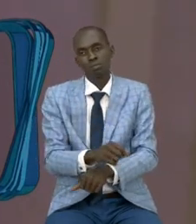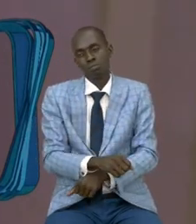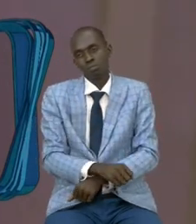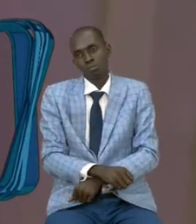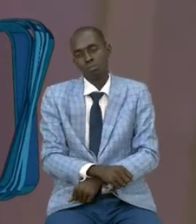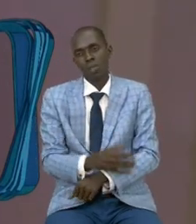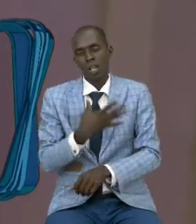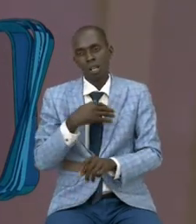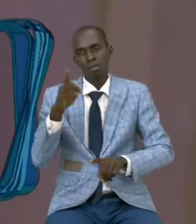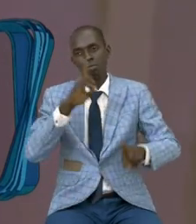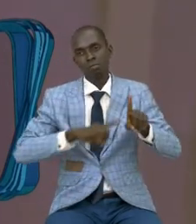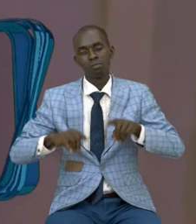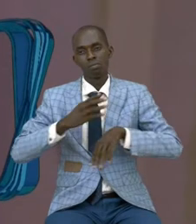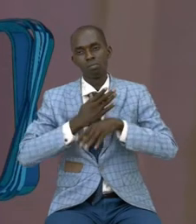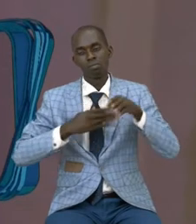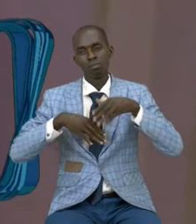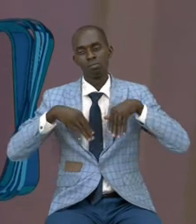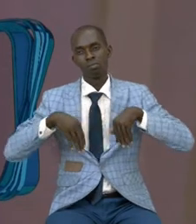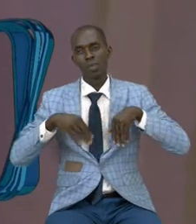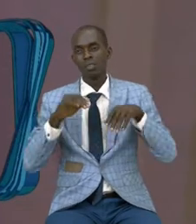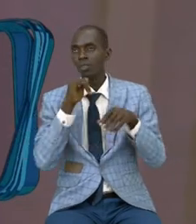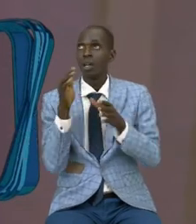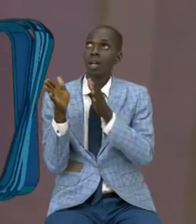i'm still waiting for the far back